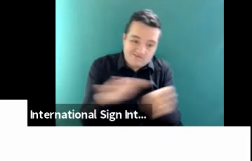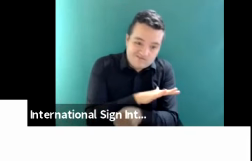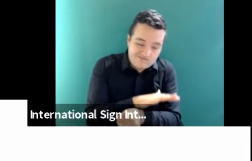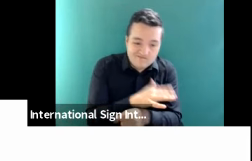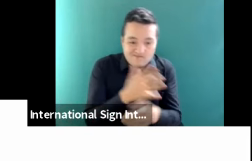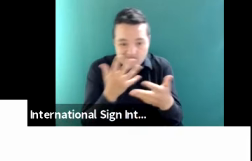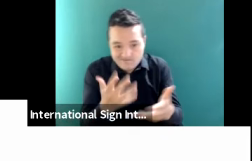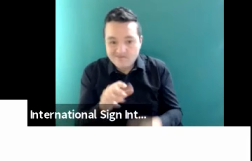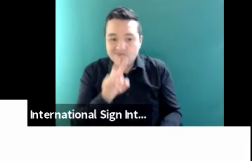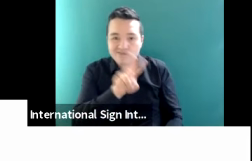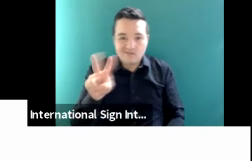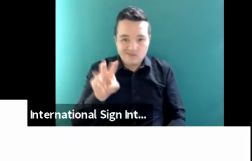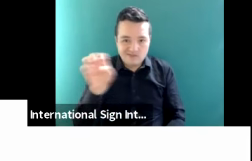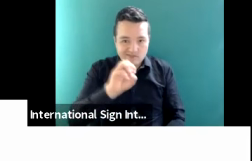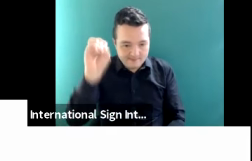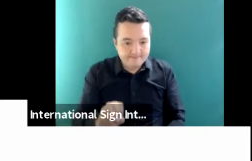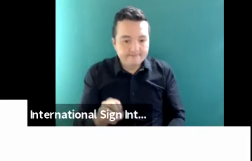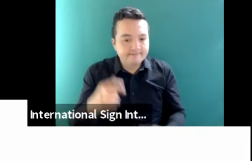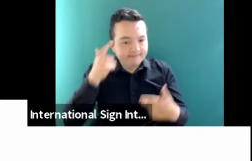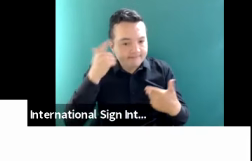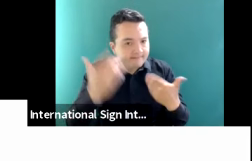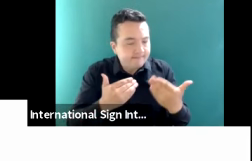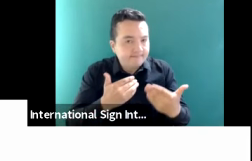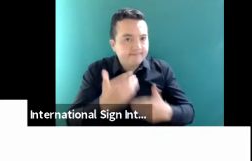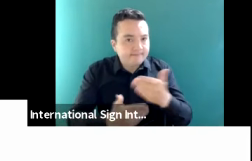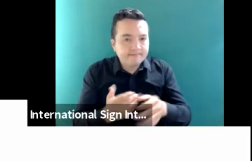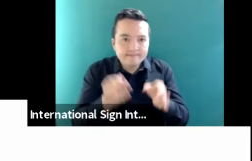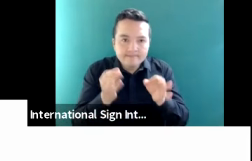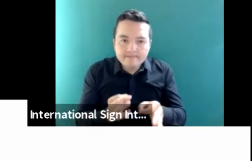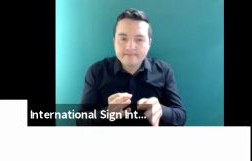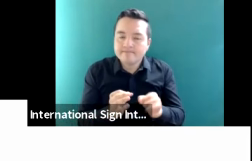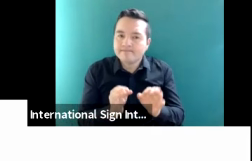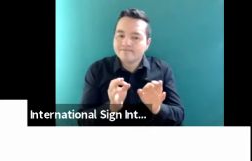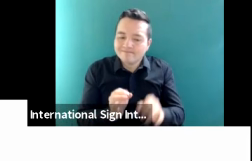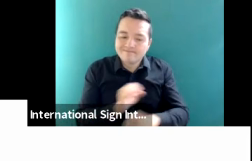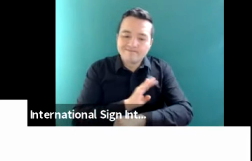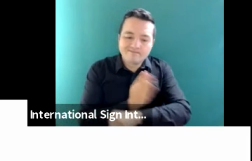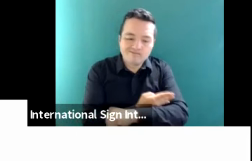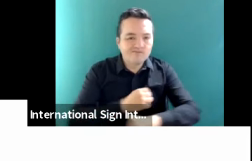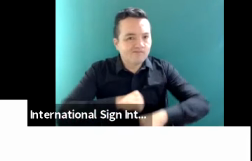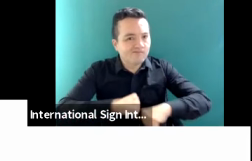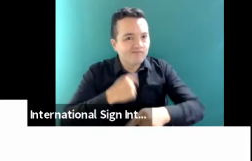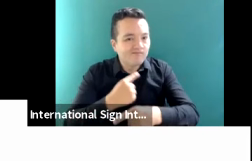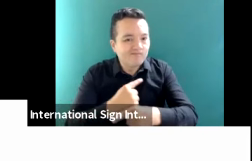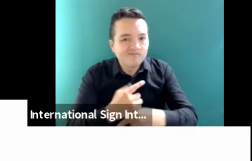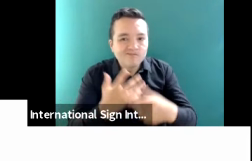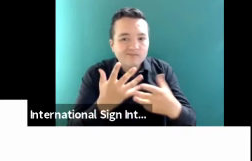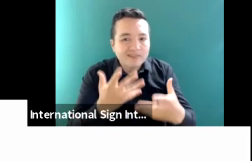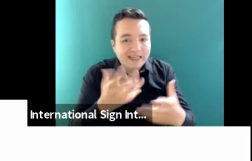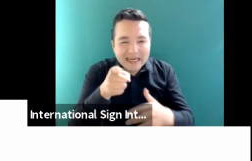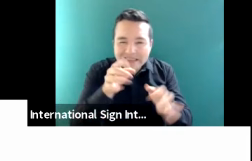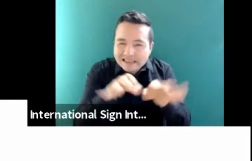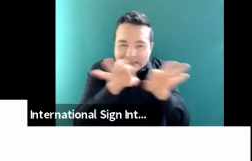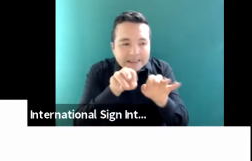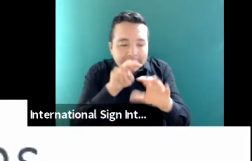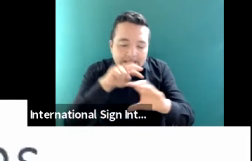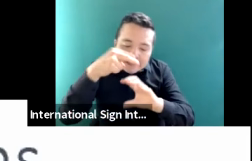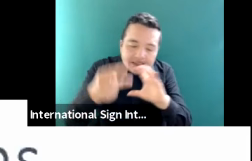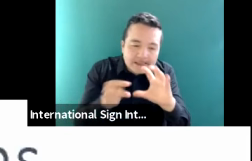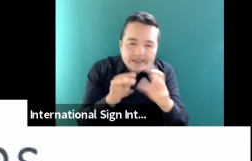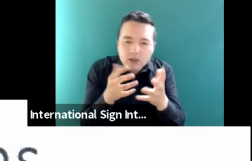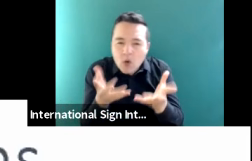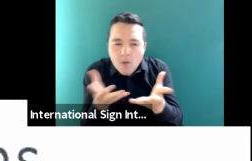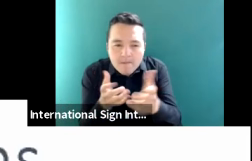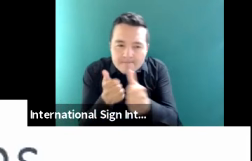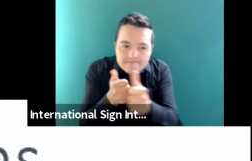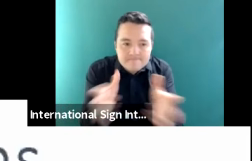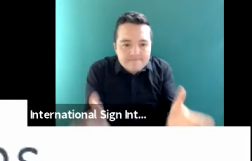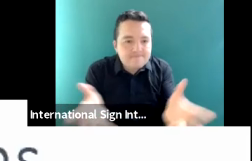46 percent capacity to implement score and 22 percent partial, substantial or full implementation.